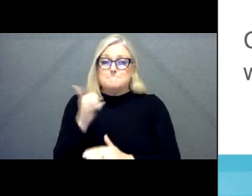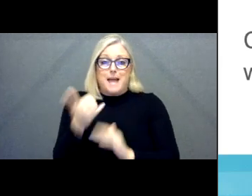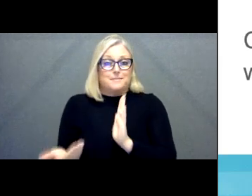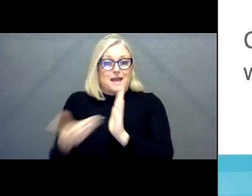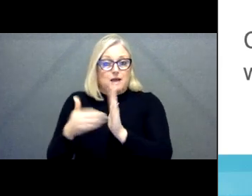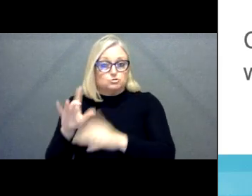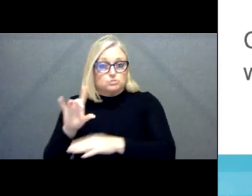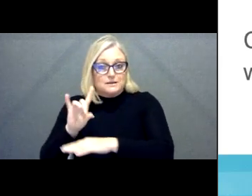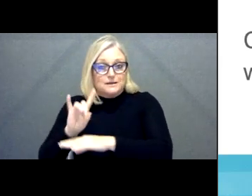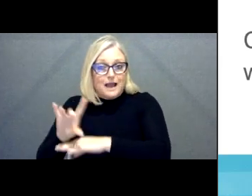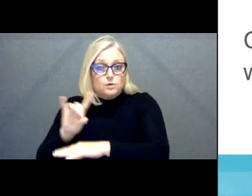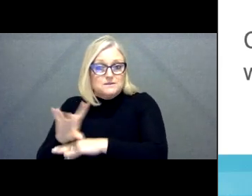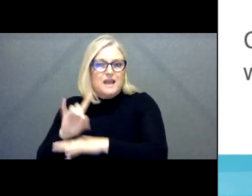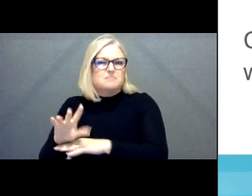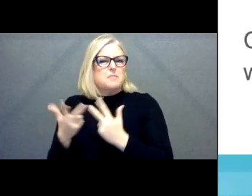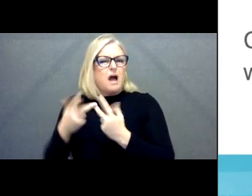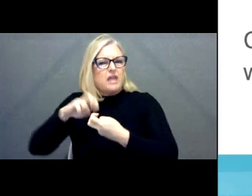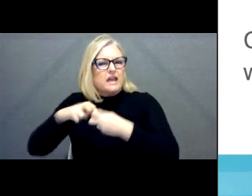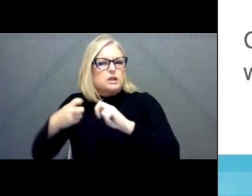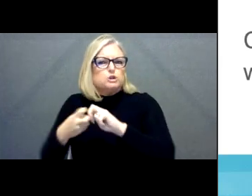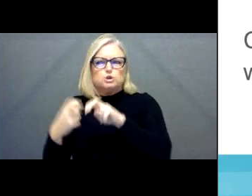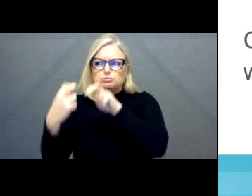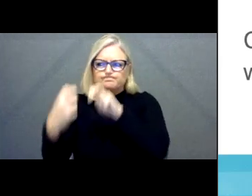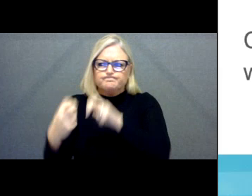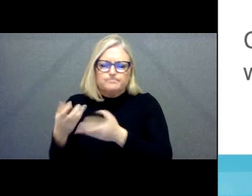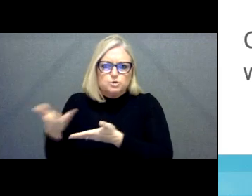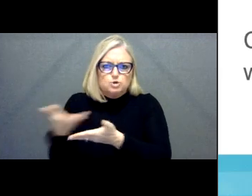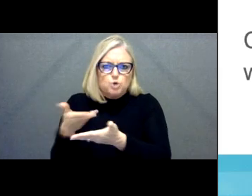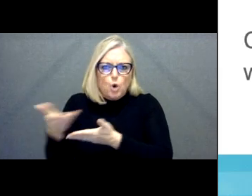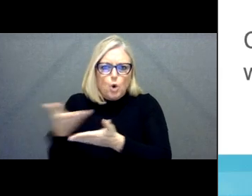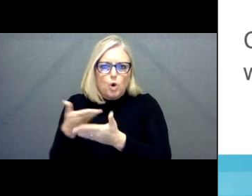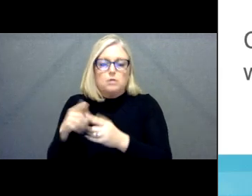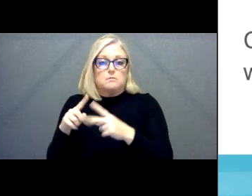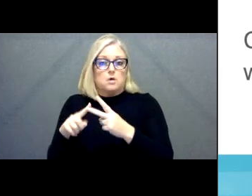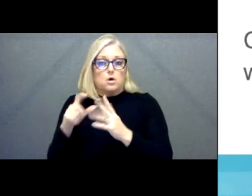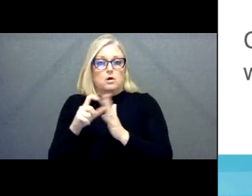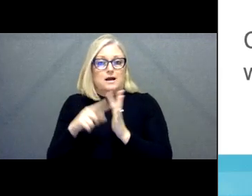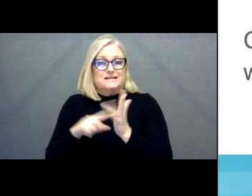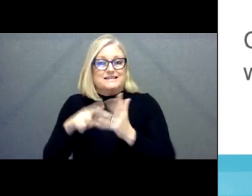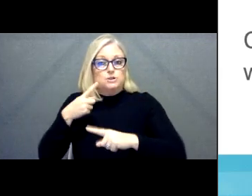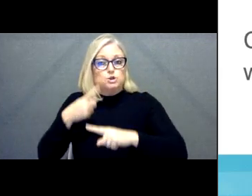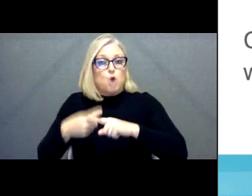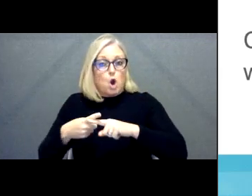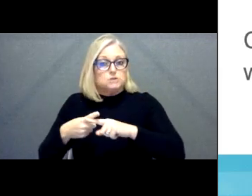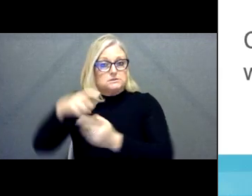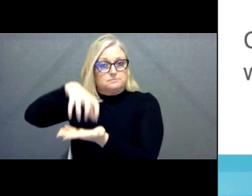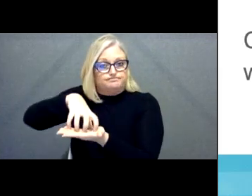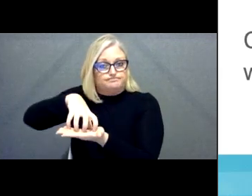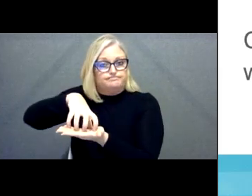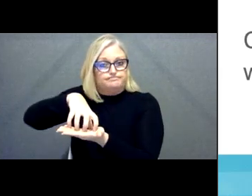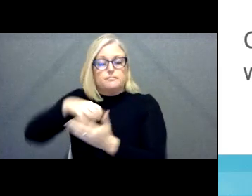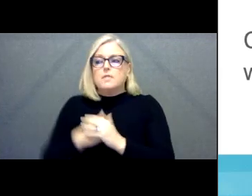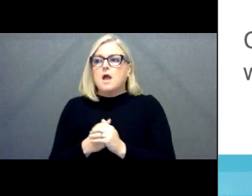with a doctor or perhaps a detox facility um there might be a number of other things that